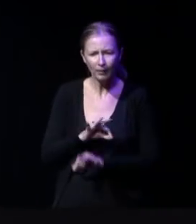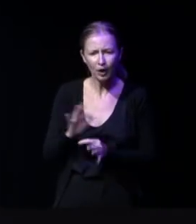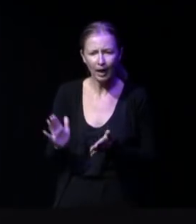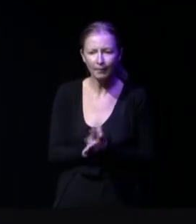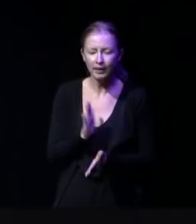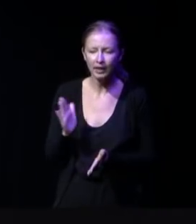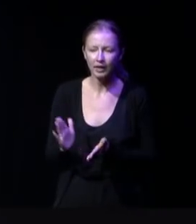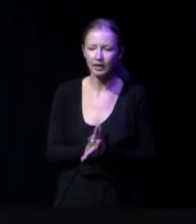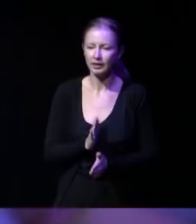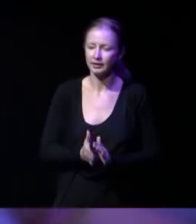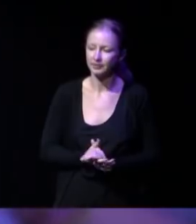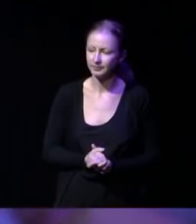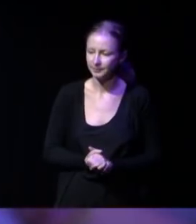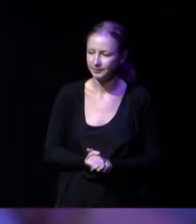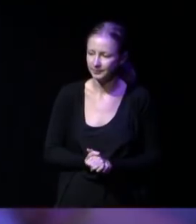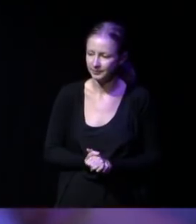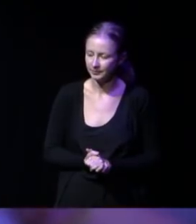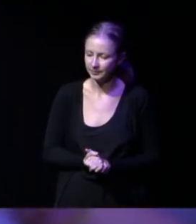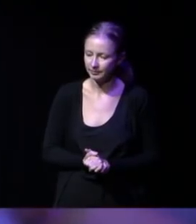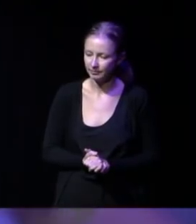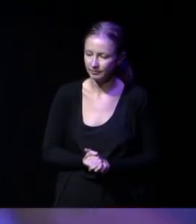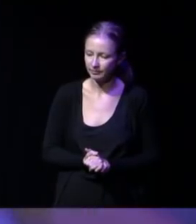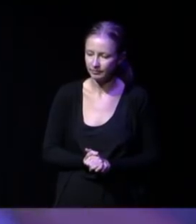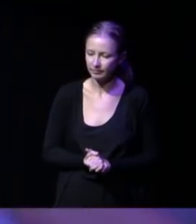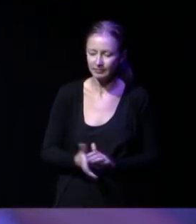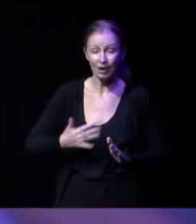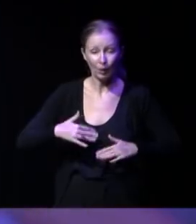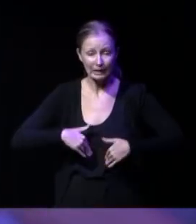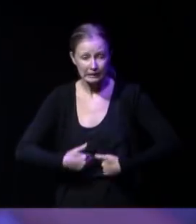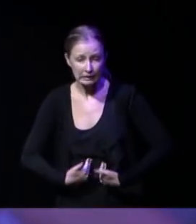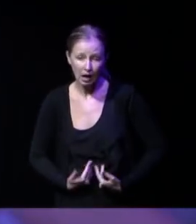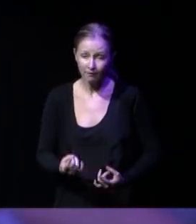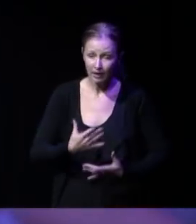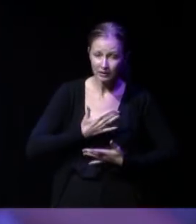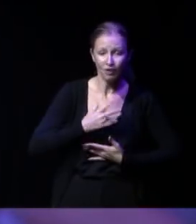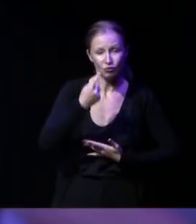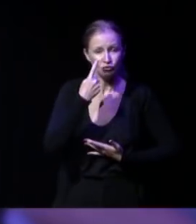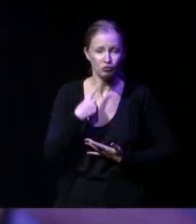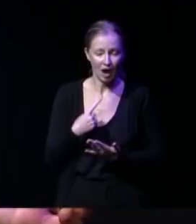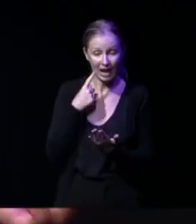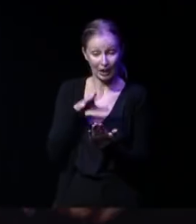We starve and berate ourselves to look more like the images on their Instagram feeds.